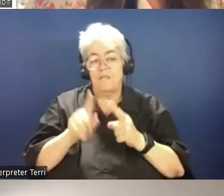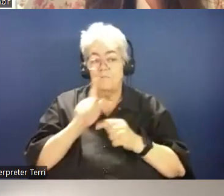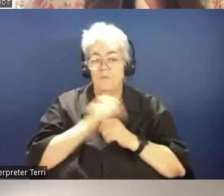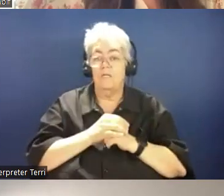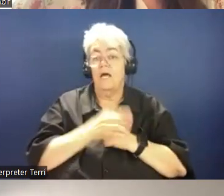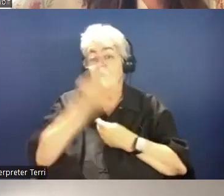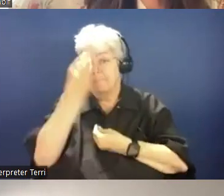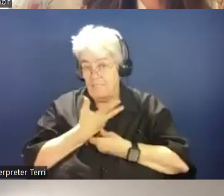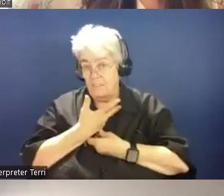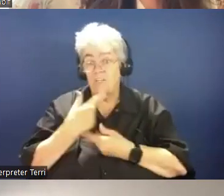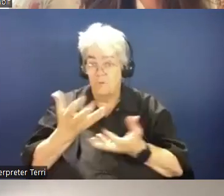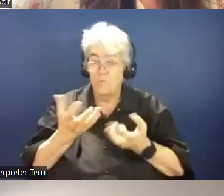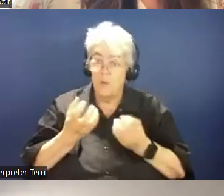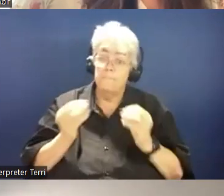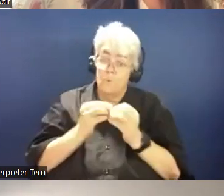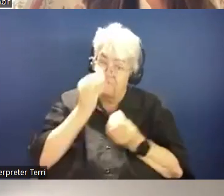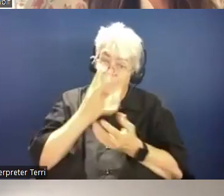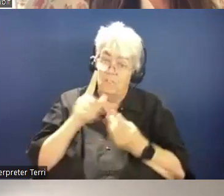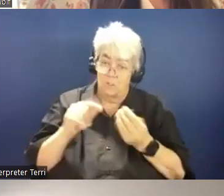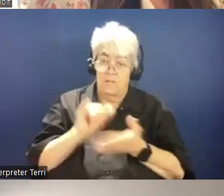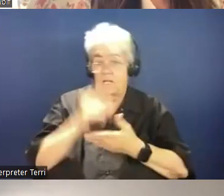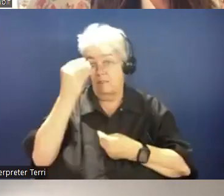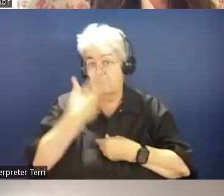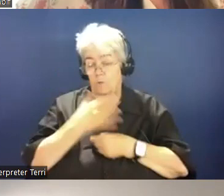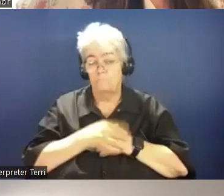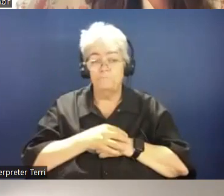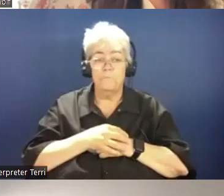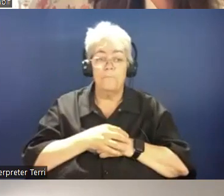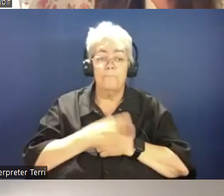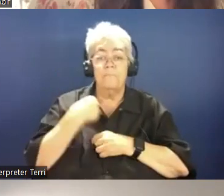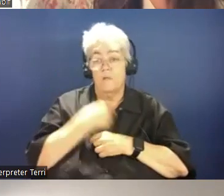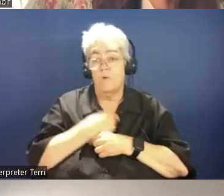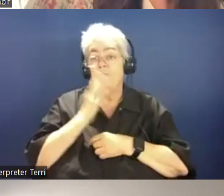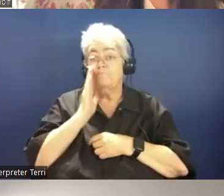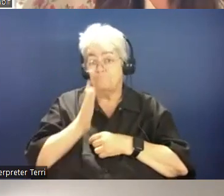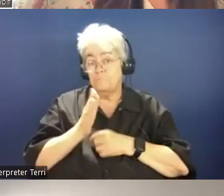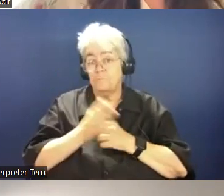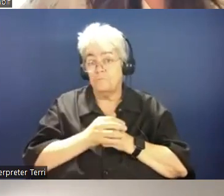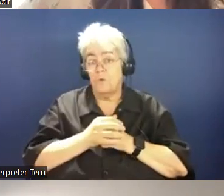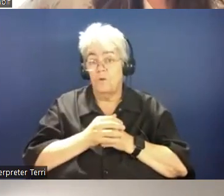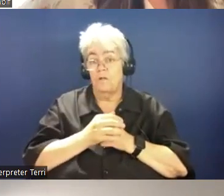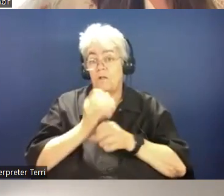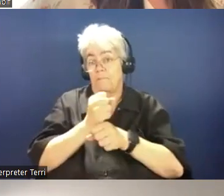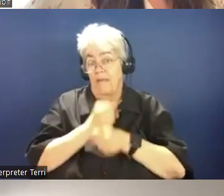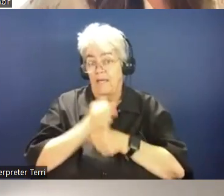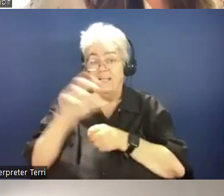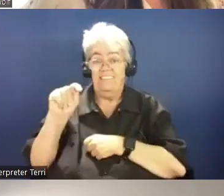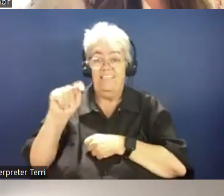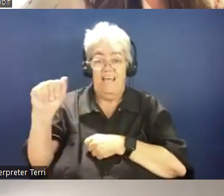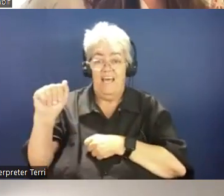Let us know if you're interested in more details on that. And we will be getting out a TA document on this as well, technical assistance.